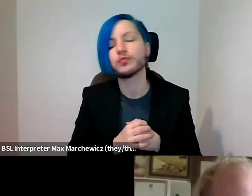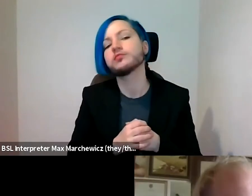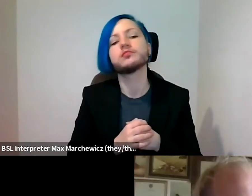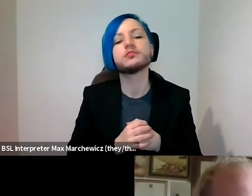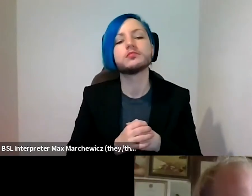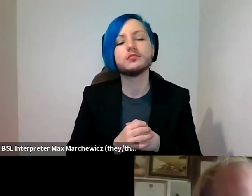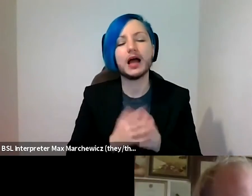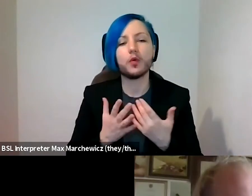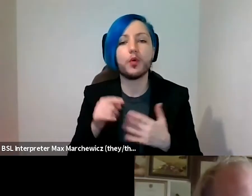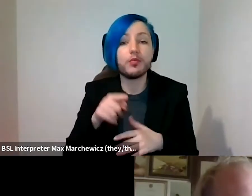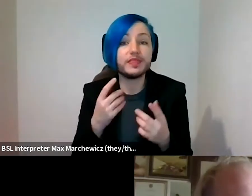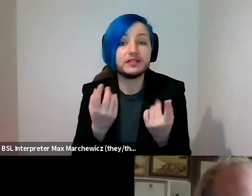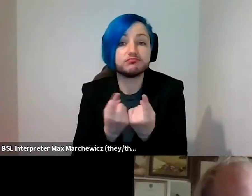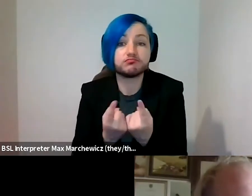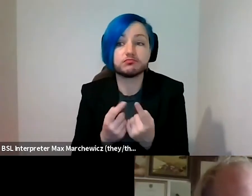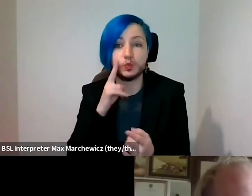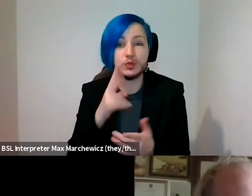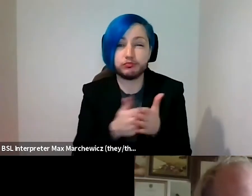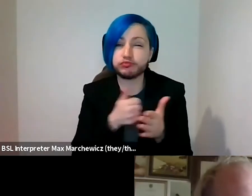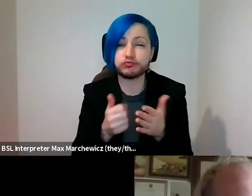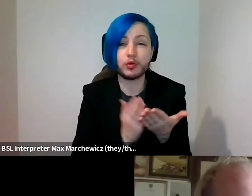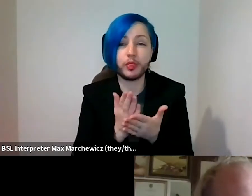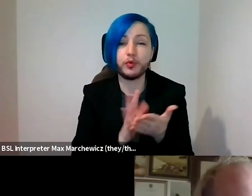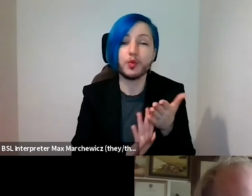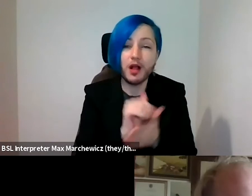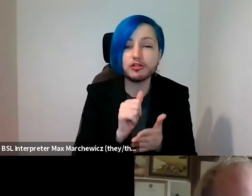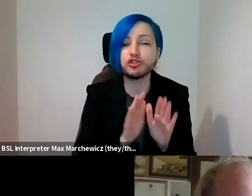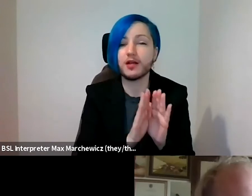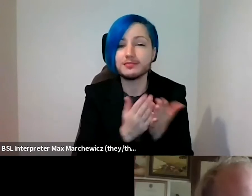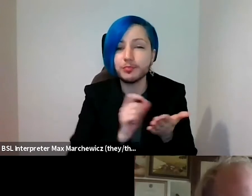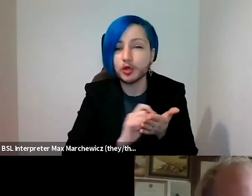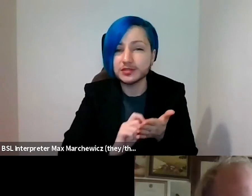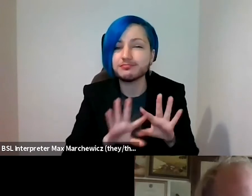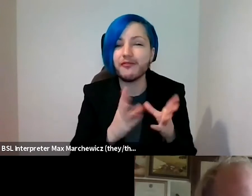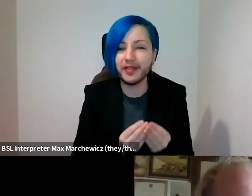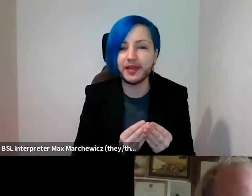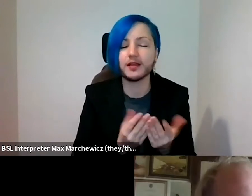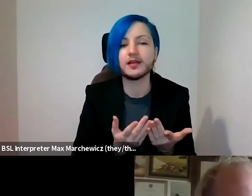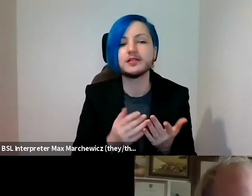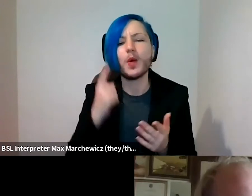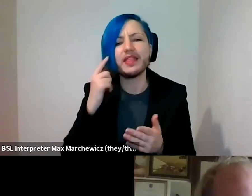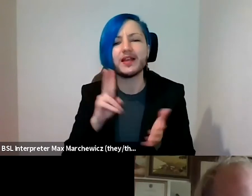this kind of objects that regularly appear in British life and British culture? And this is where I think the V&A level work comes in,